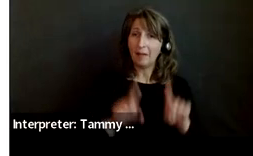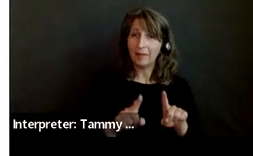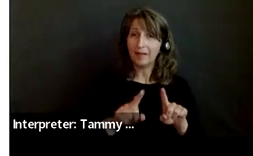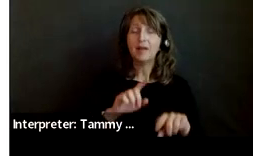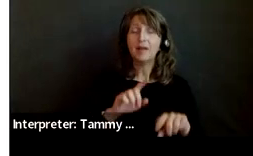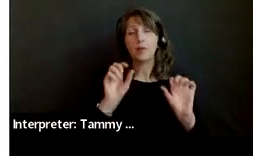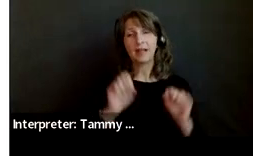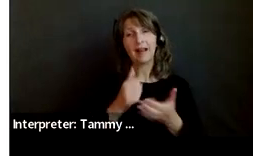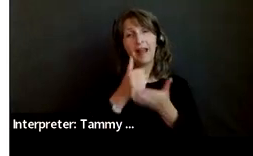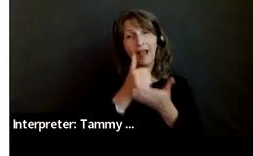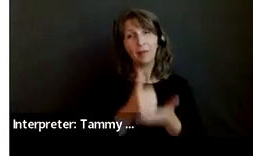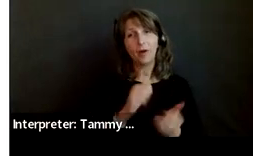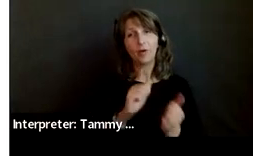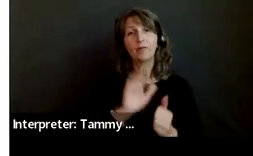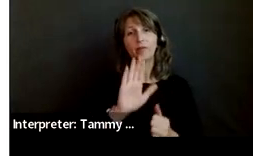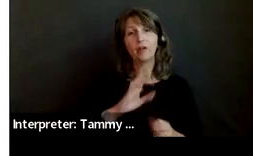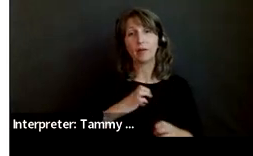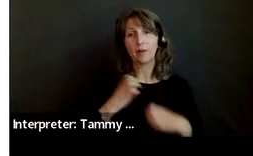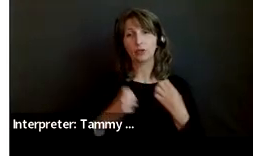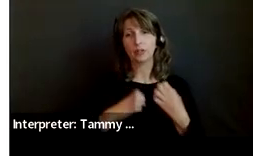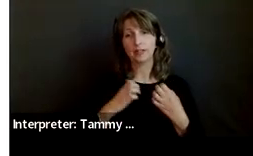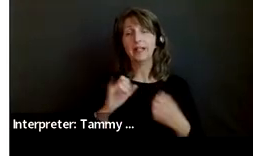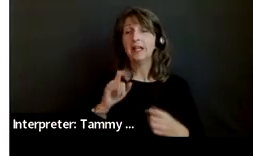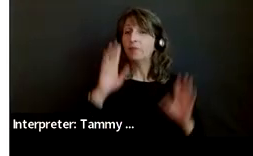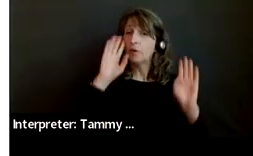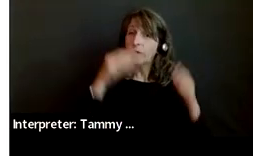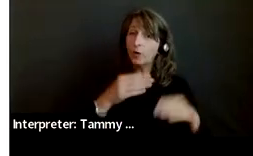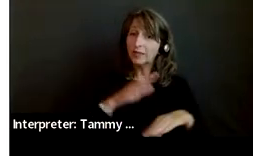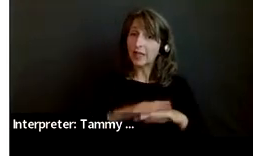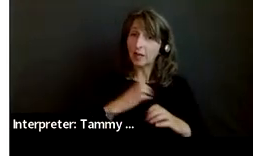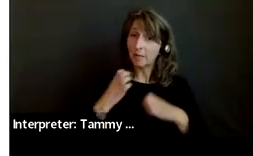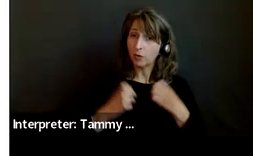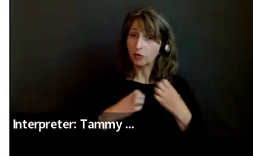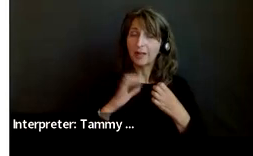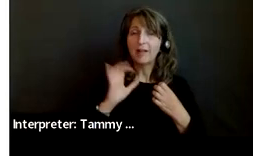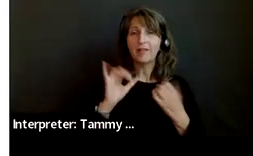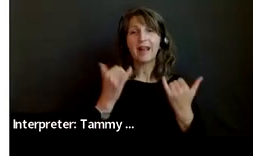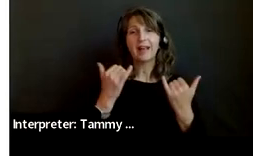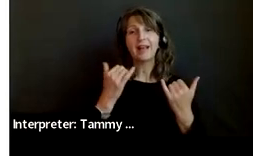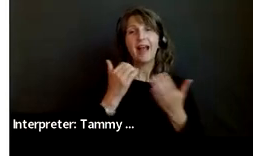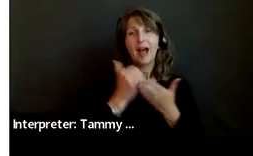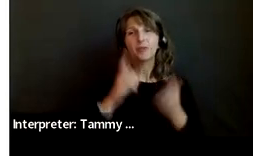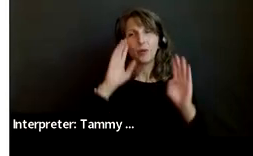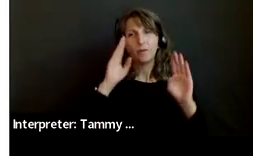And remembering that a focus on emotions keeps you focused in the present day. Which is what you want.